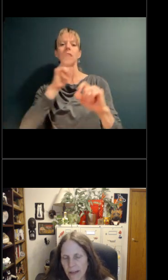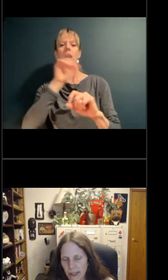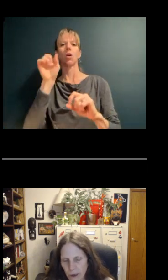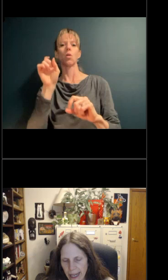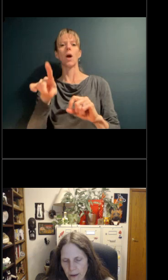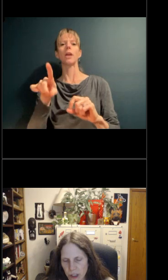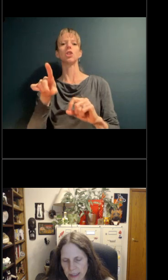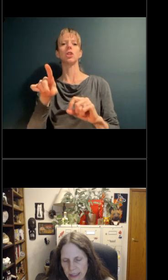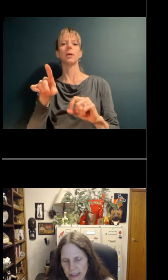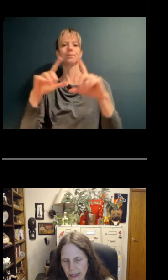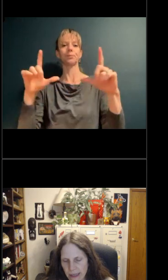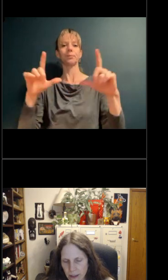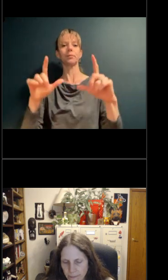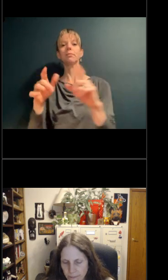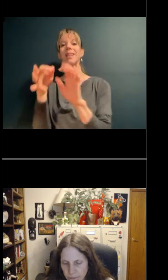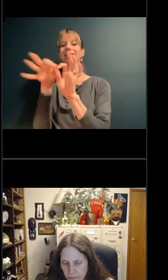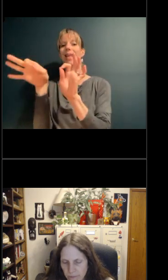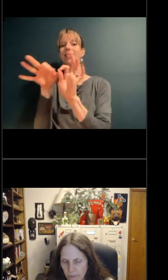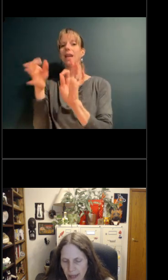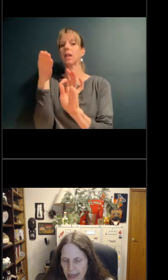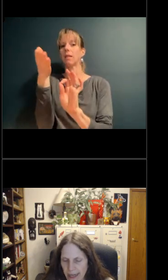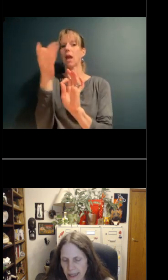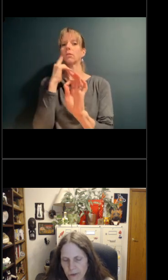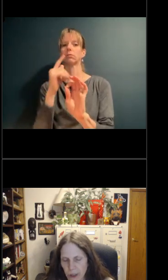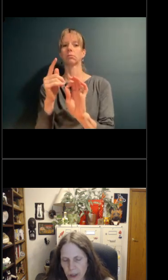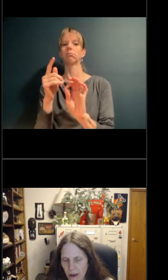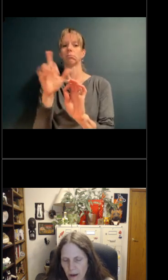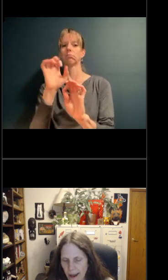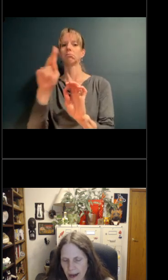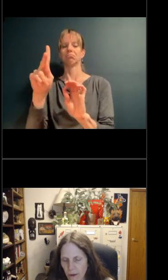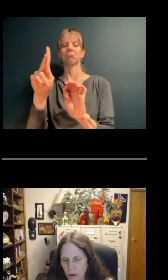The link for captions is there. If you click on that it